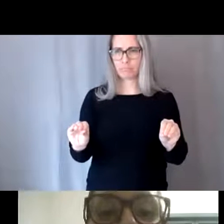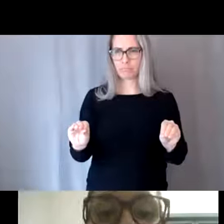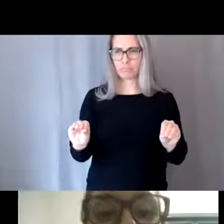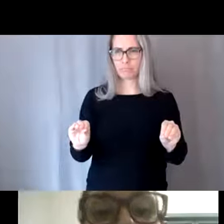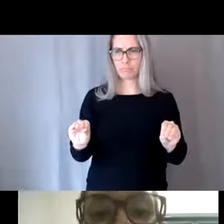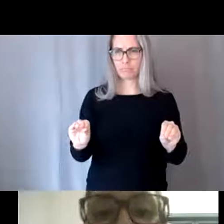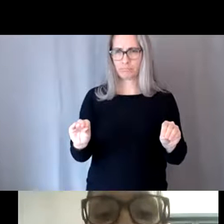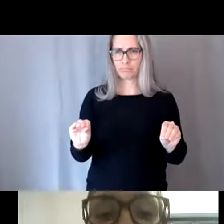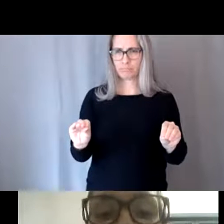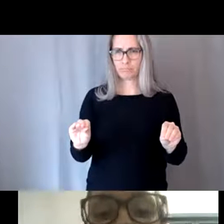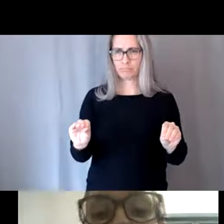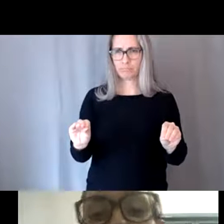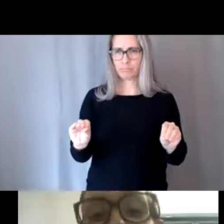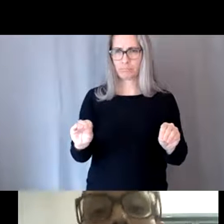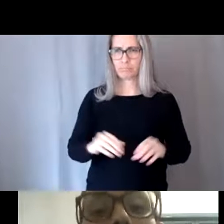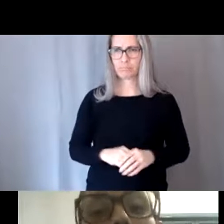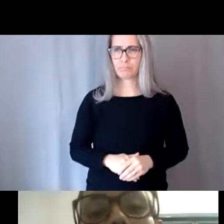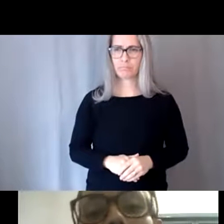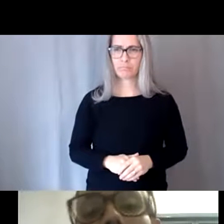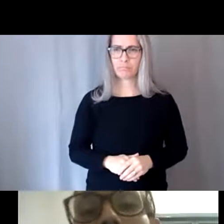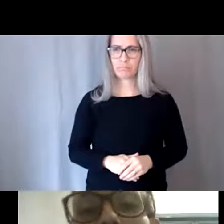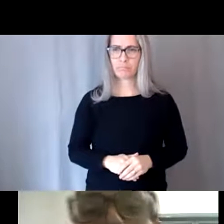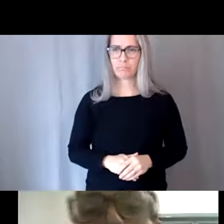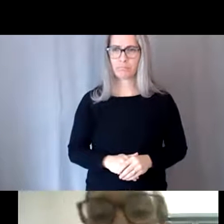here today is the notion of doing